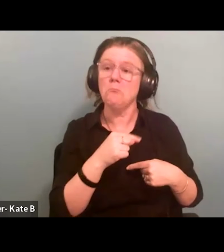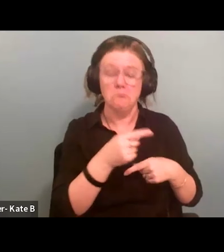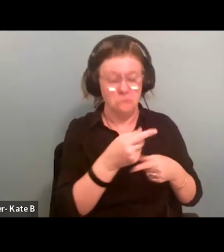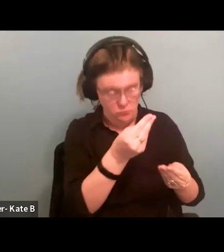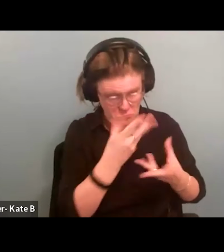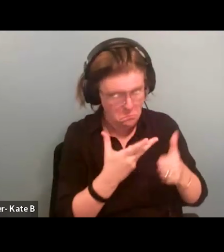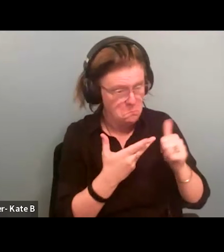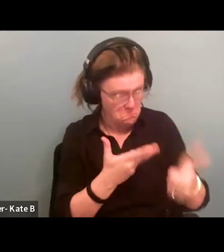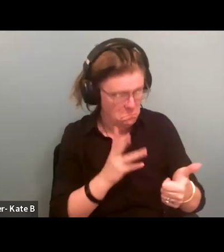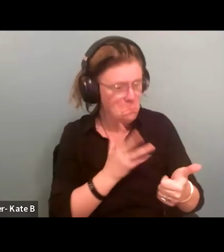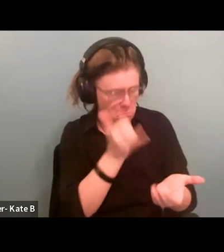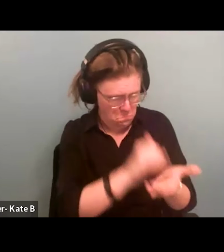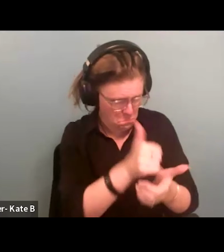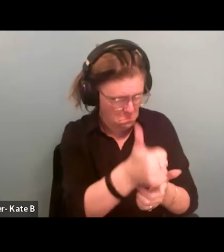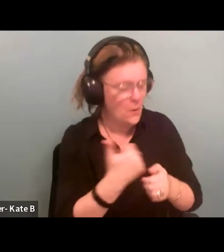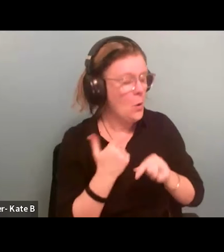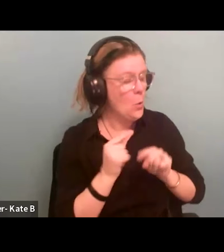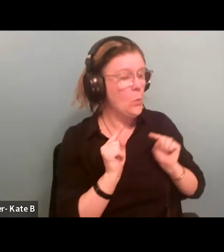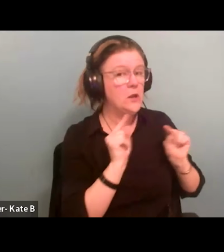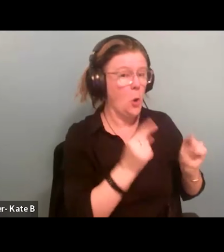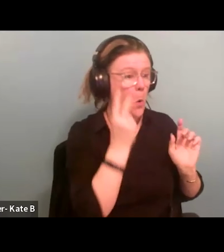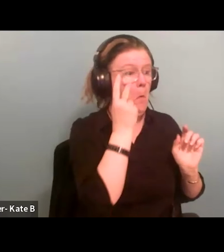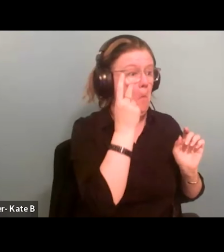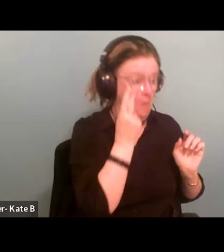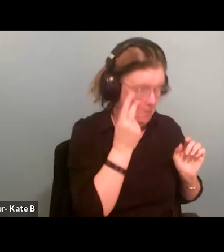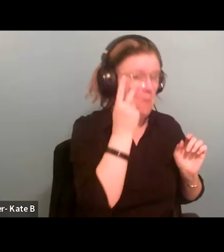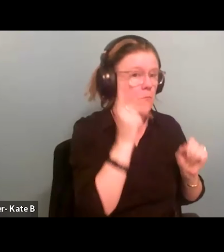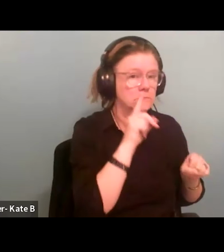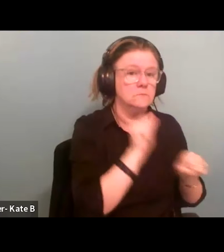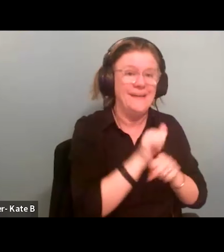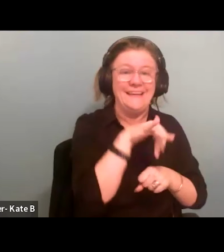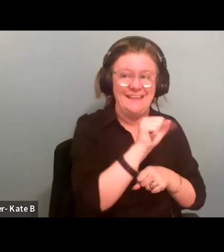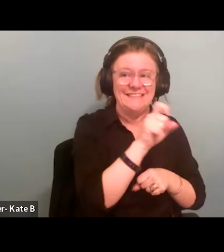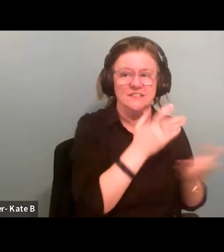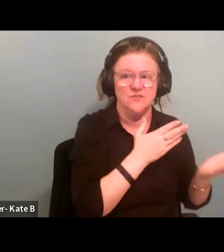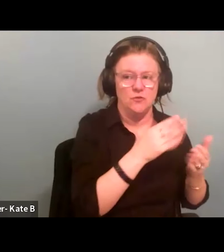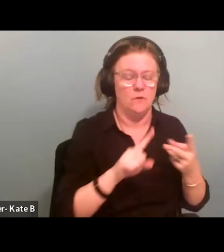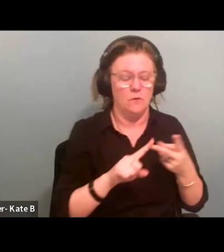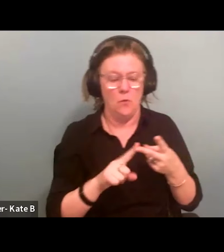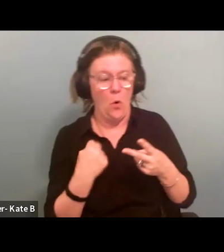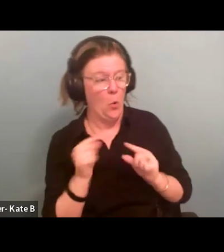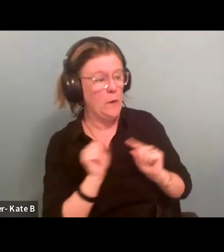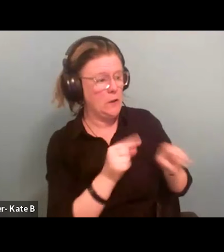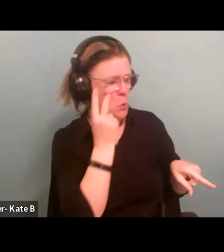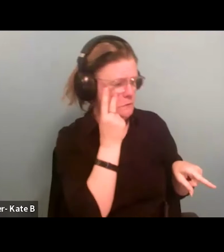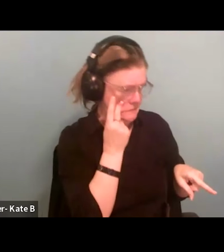meaning that older adult needs services, or we unsubstantiate it. There's no way to prove.